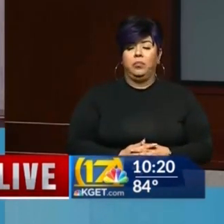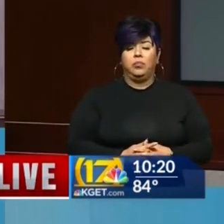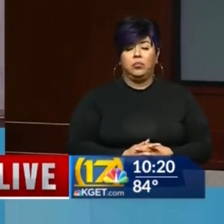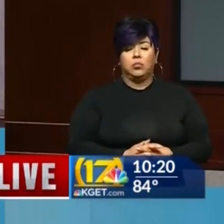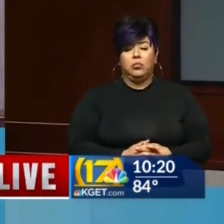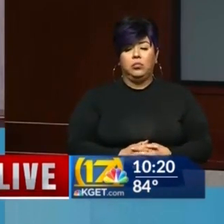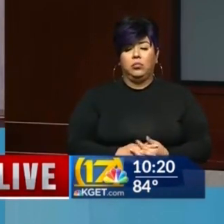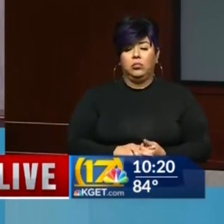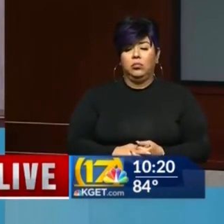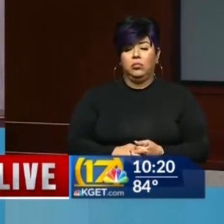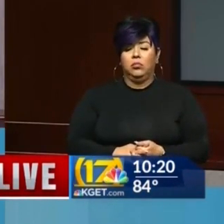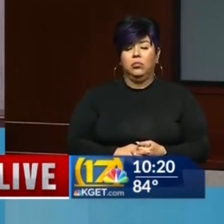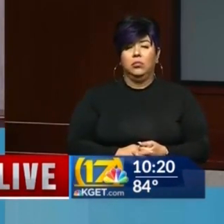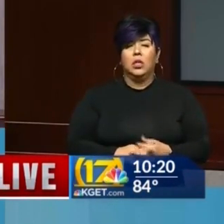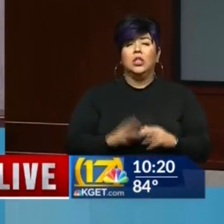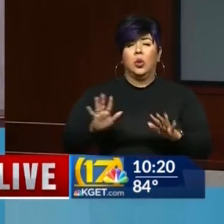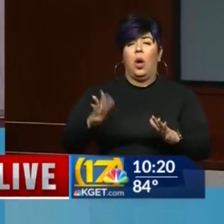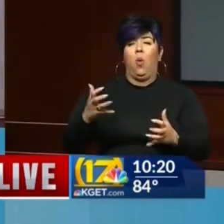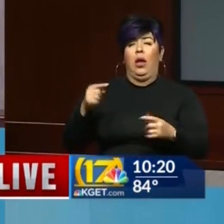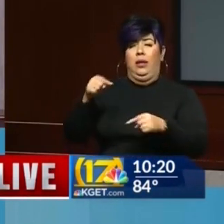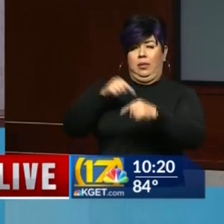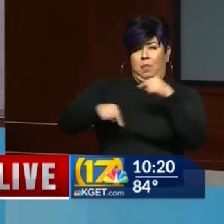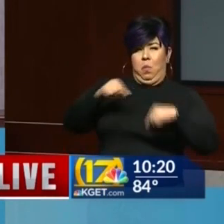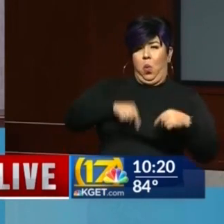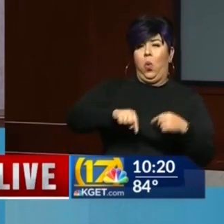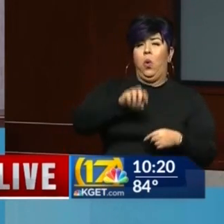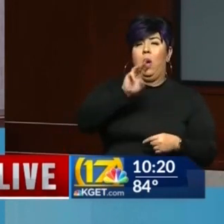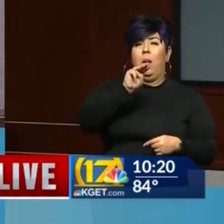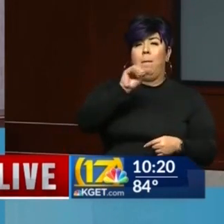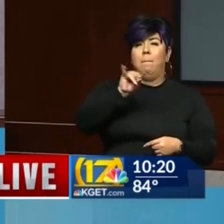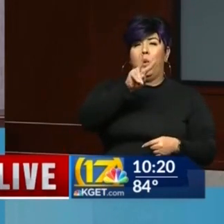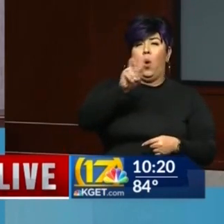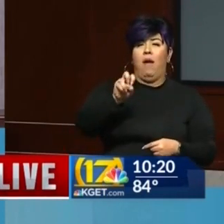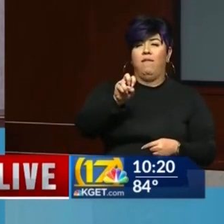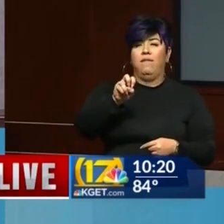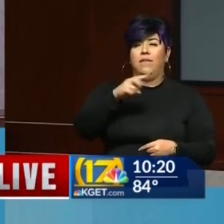NO LONGER MEETING. OKAY, THANK YOU.